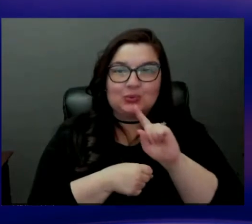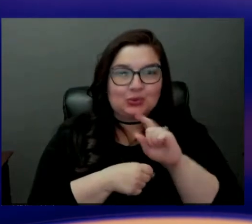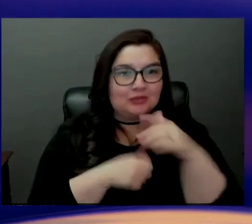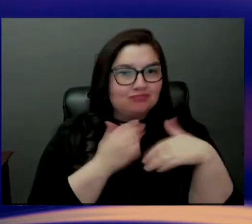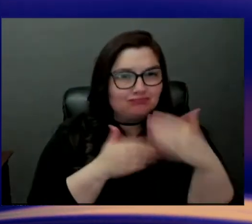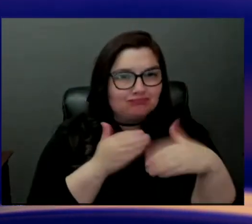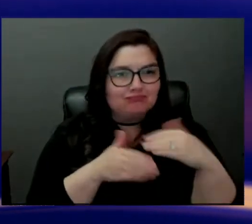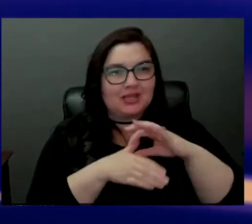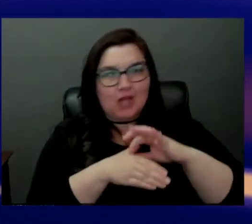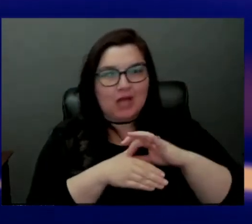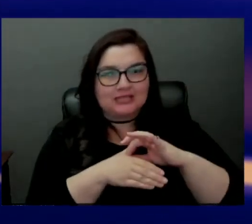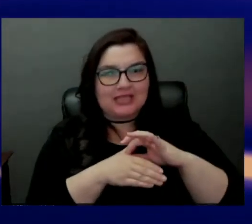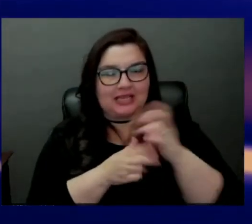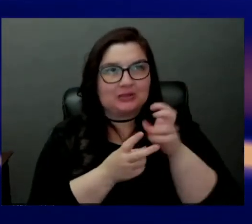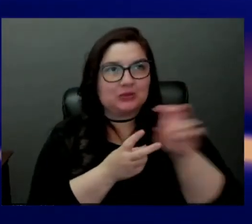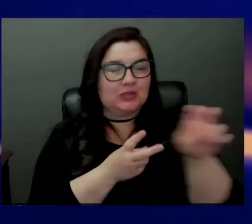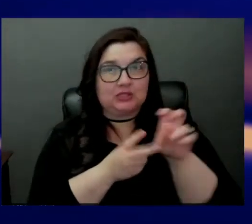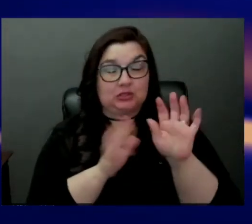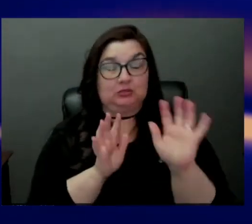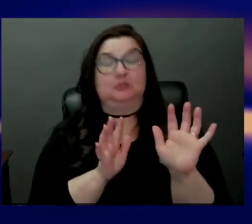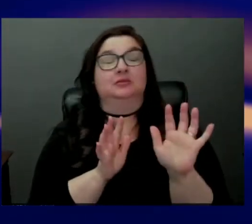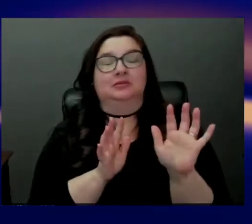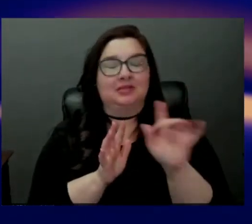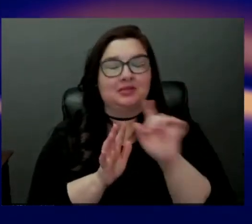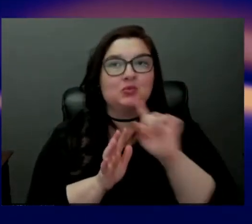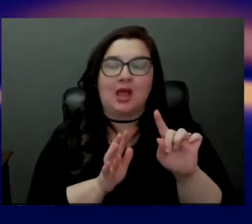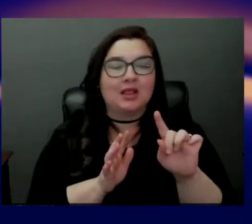is our greatest enemy, typically in tech roles.